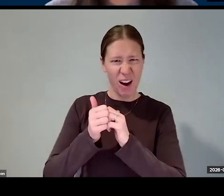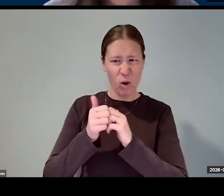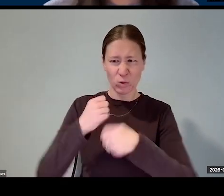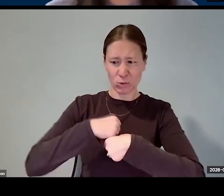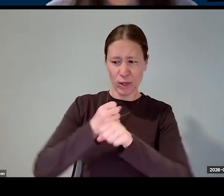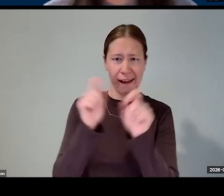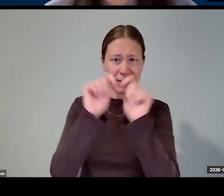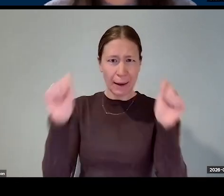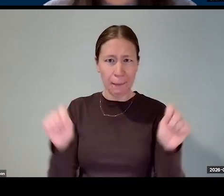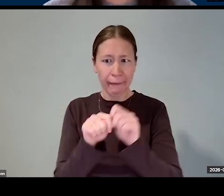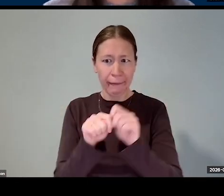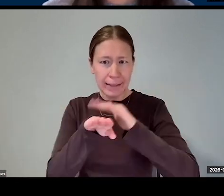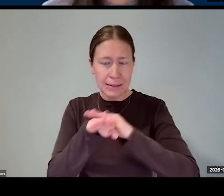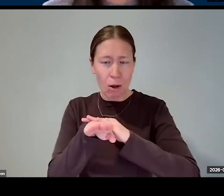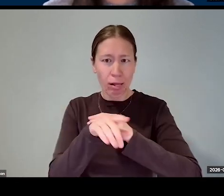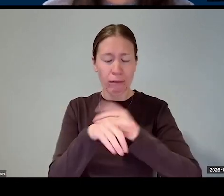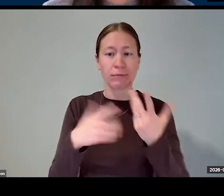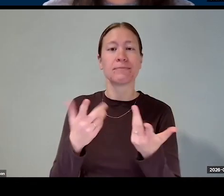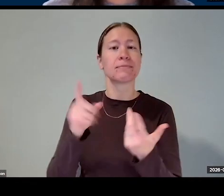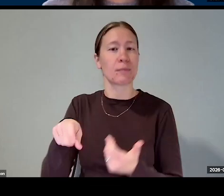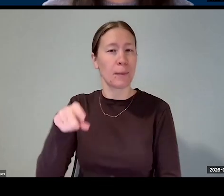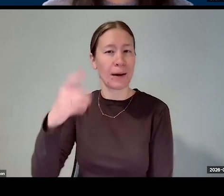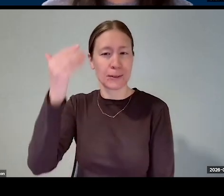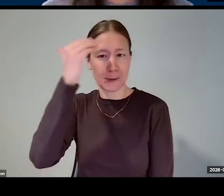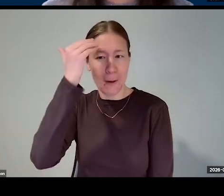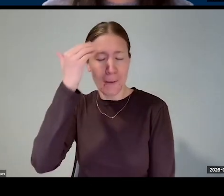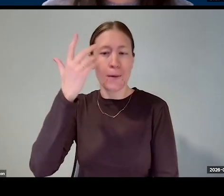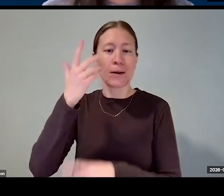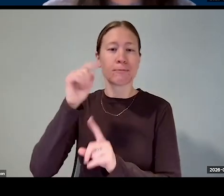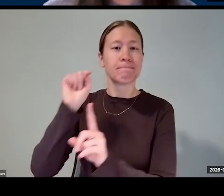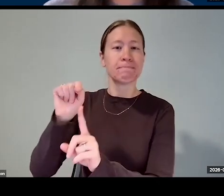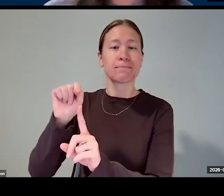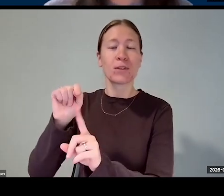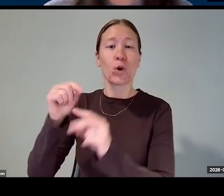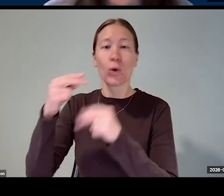you'll need to become familiar with what is called the slide theme in Google Slides.